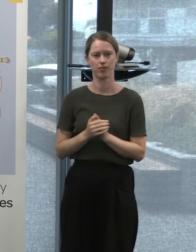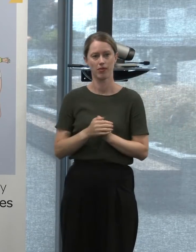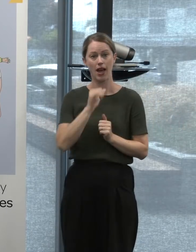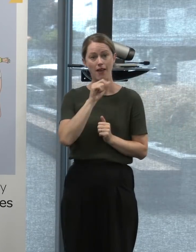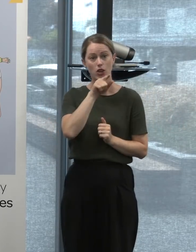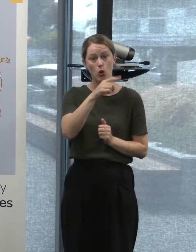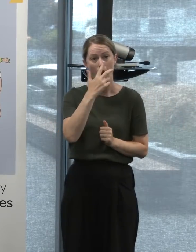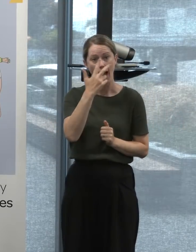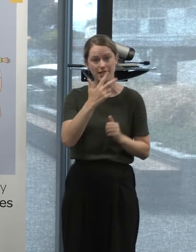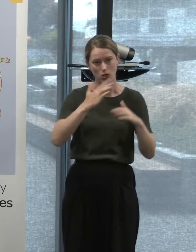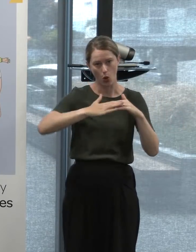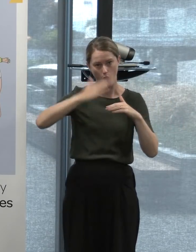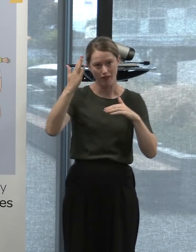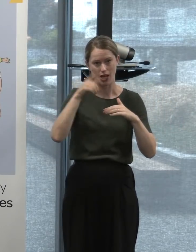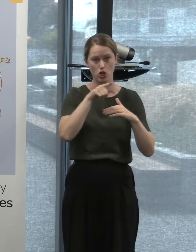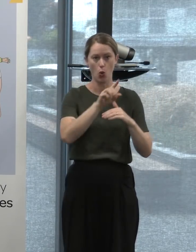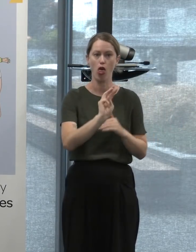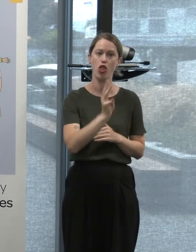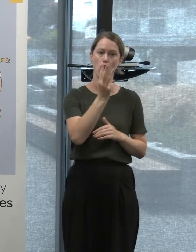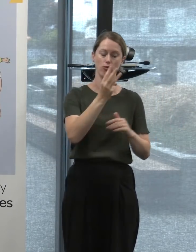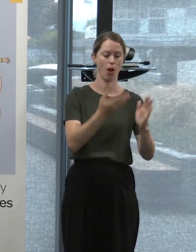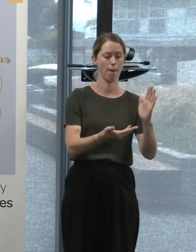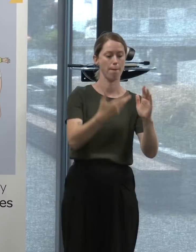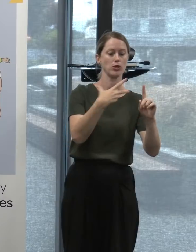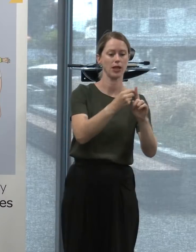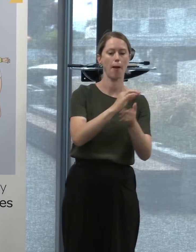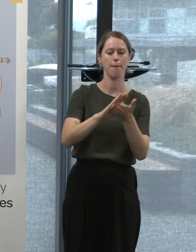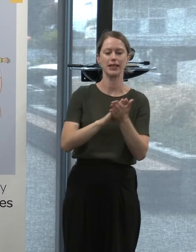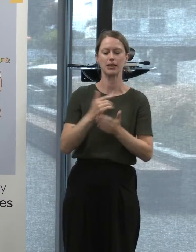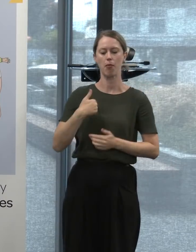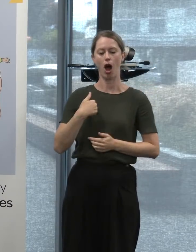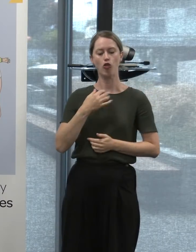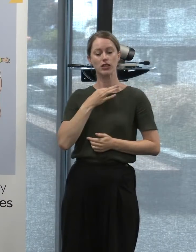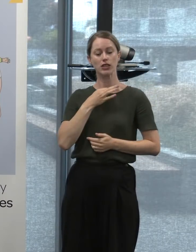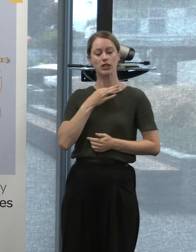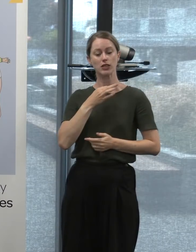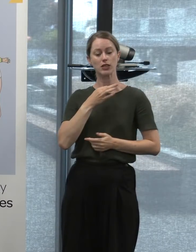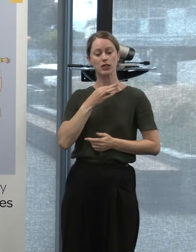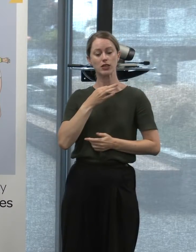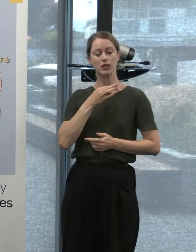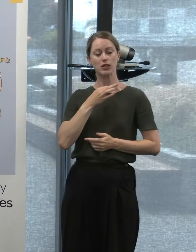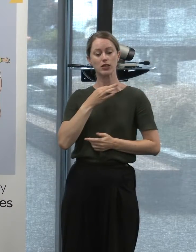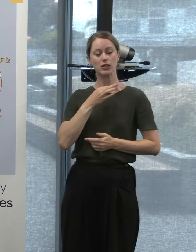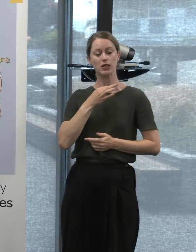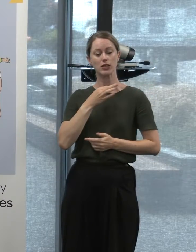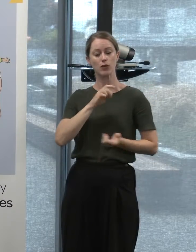can be very serious for some and it can quickly overwhelm health systems.